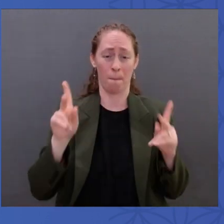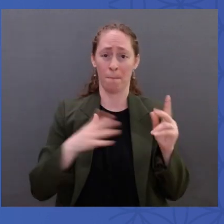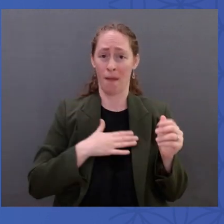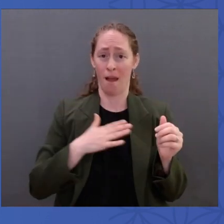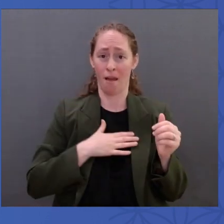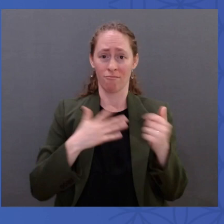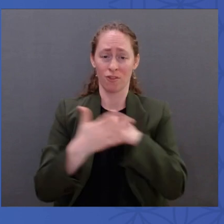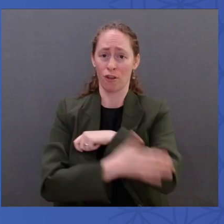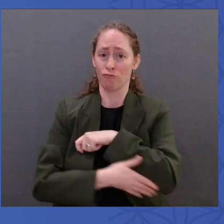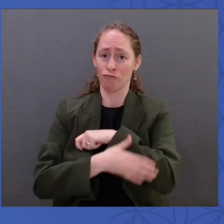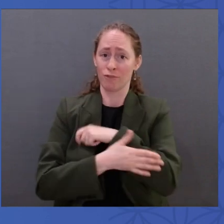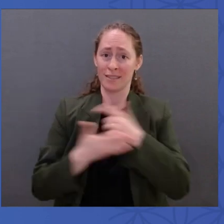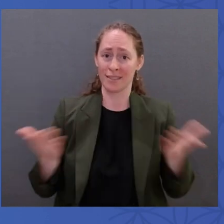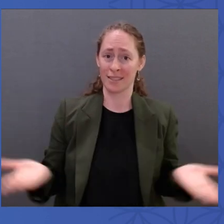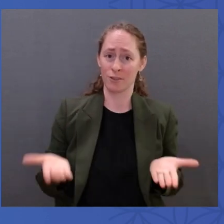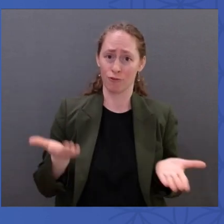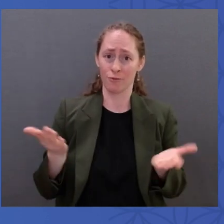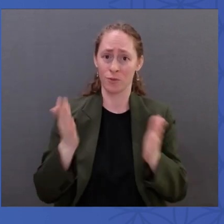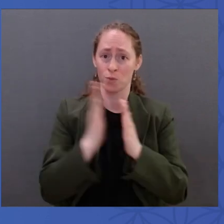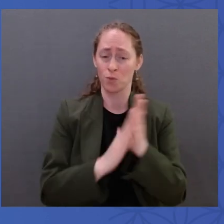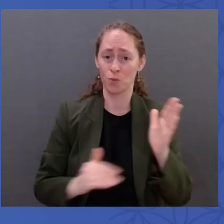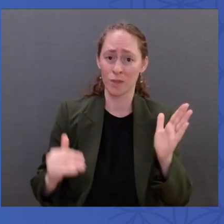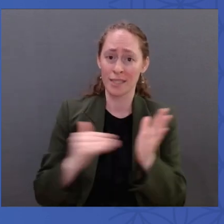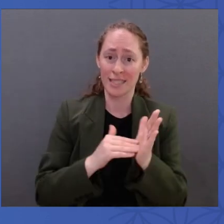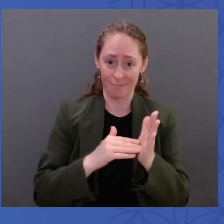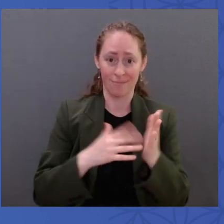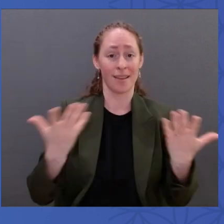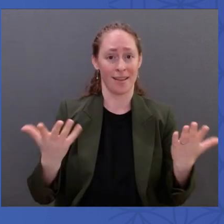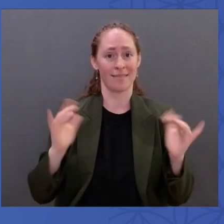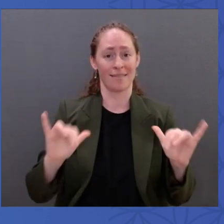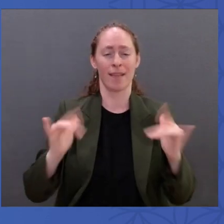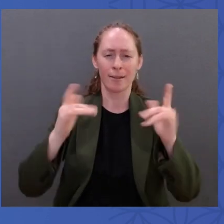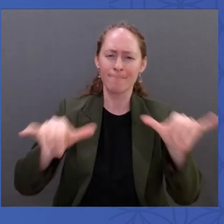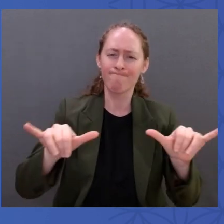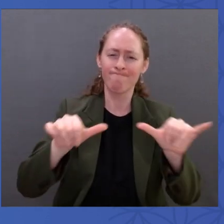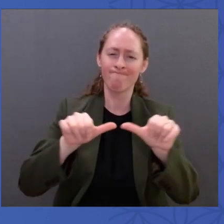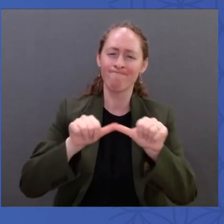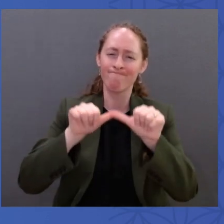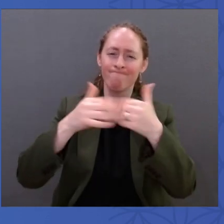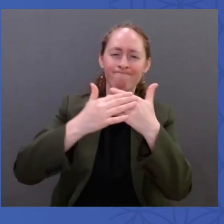that benefits all of our peoples. New Zealand ultimately aspires to the Indo-Pacific region